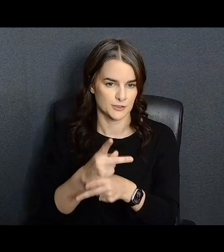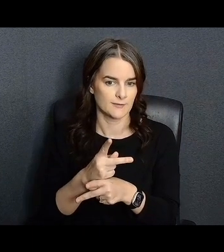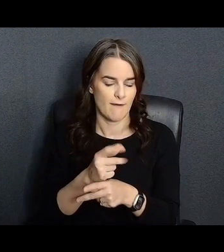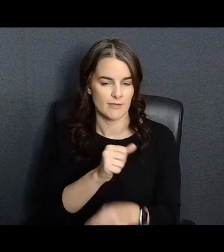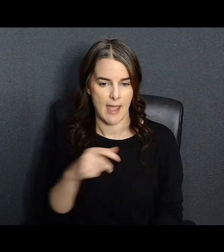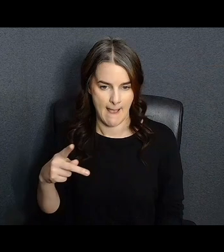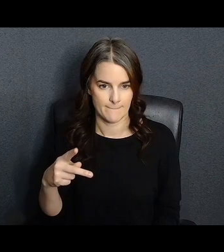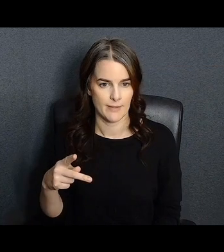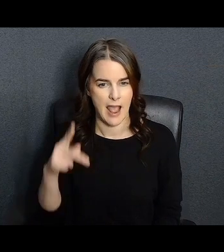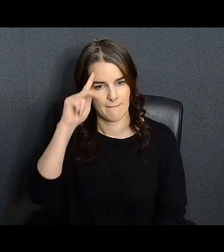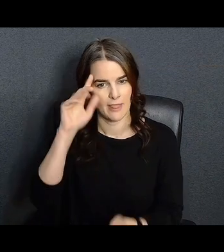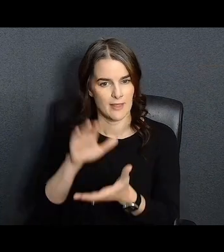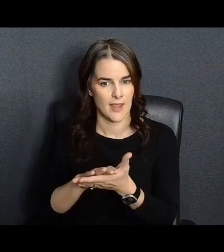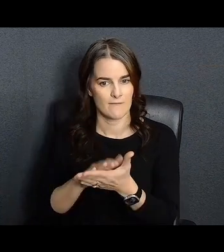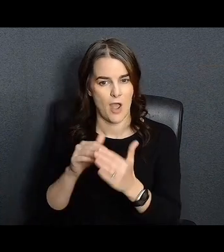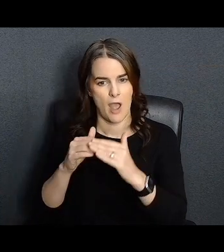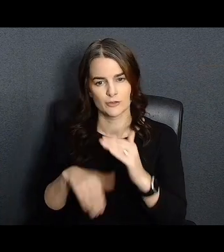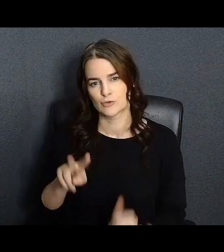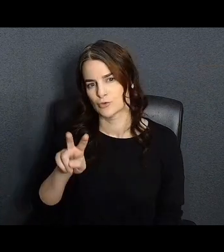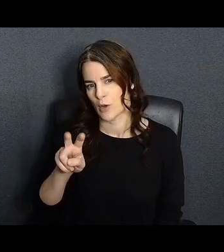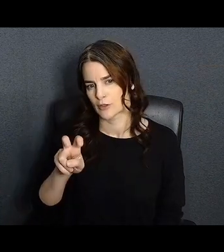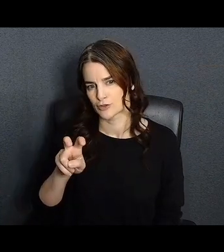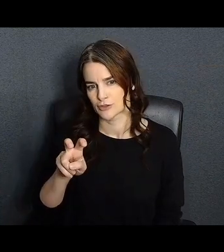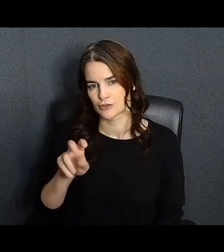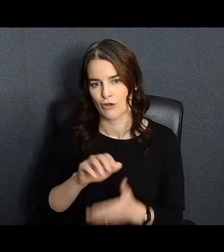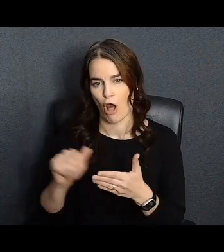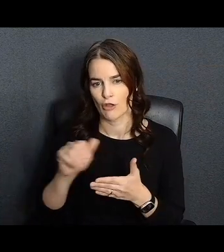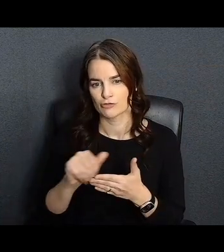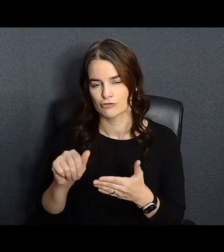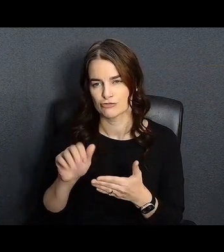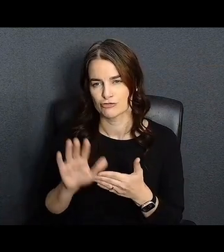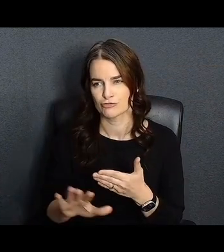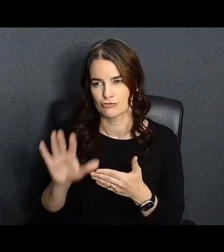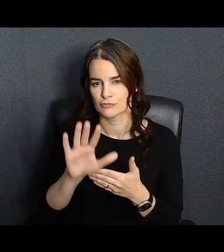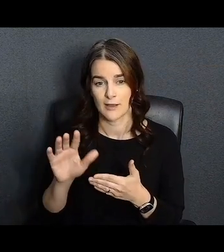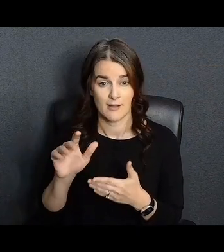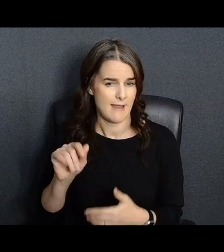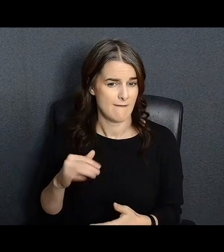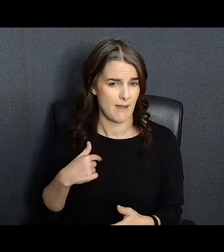that one, I believe it's under $200-ish, if I'm correct.